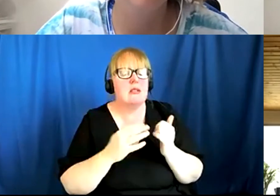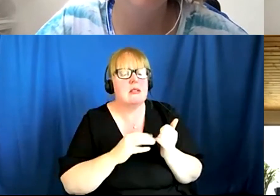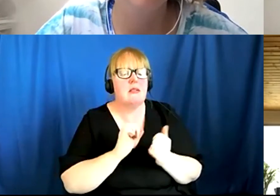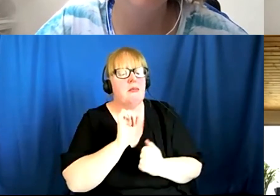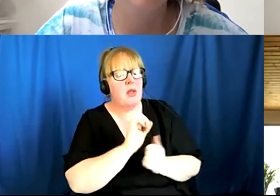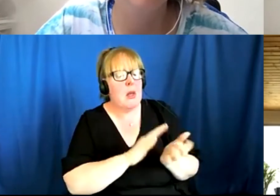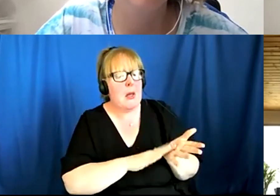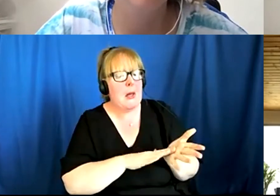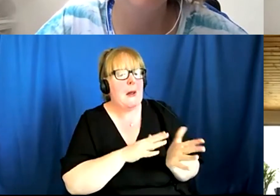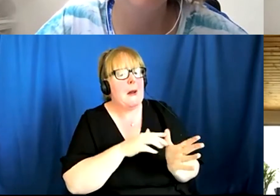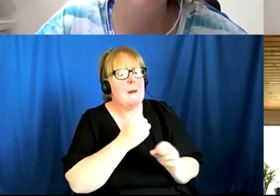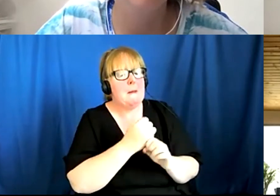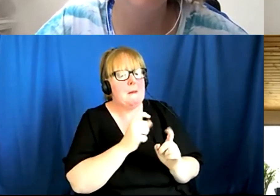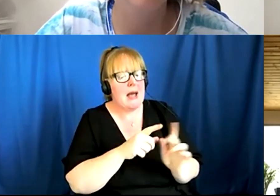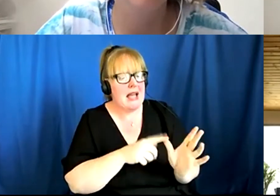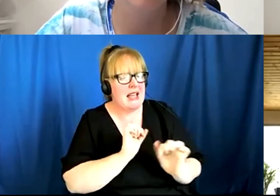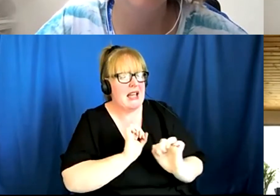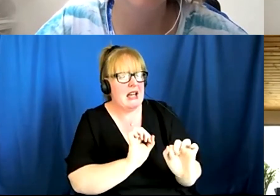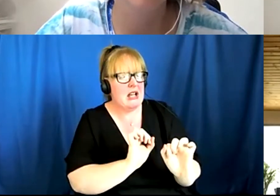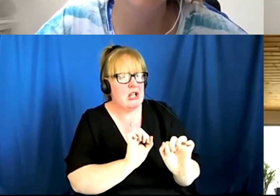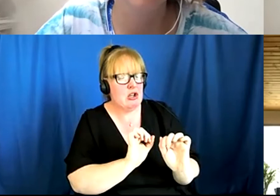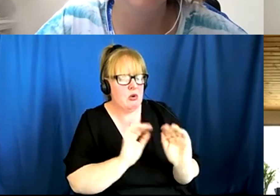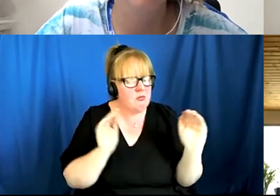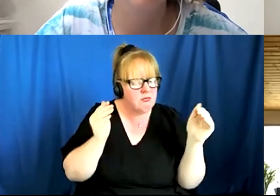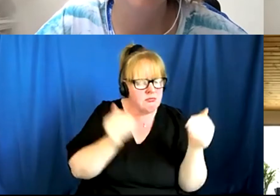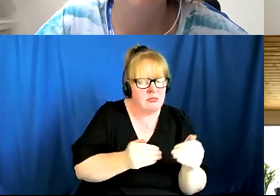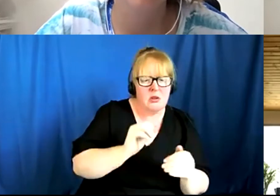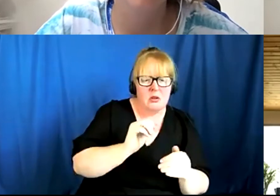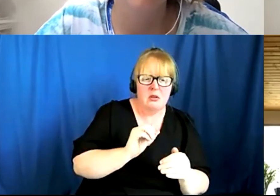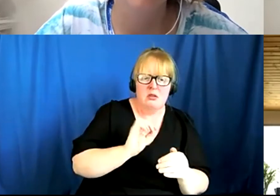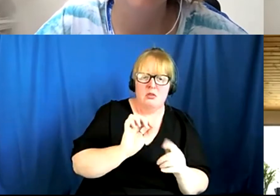how do you sort of approach the starting point of your projects